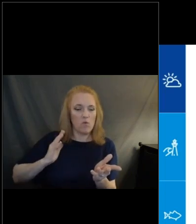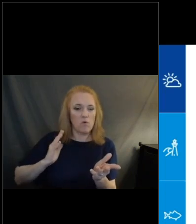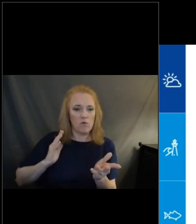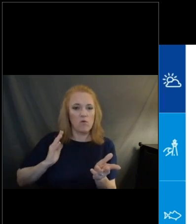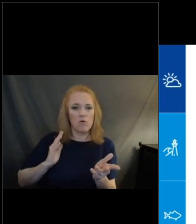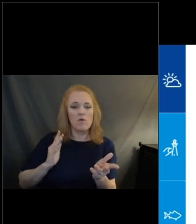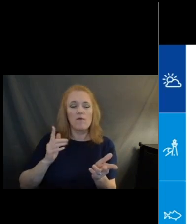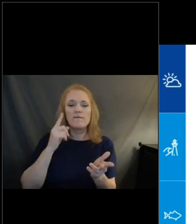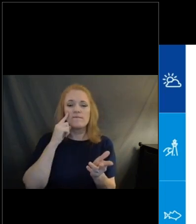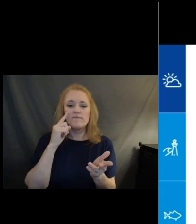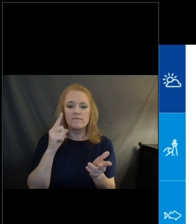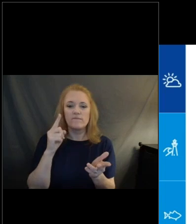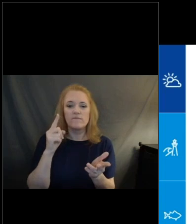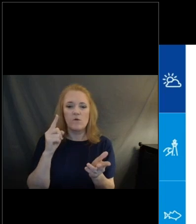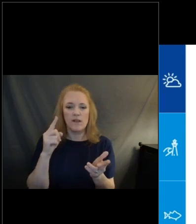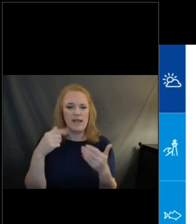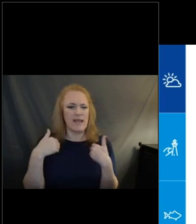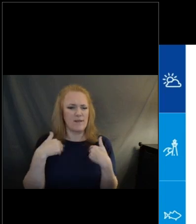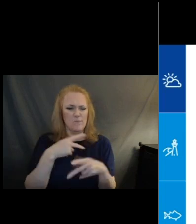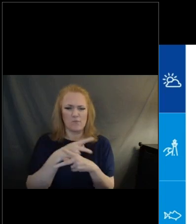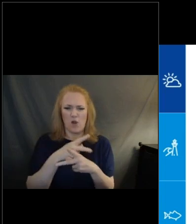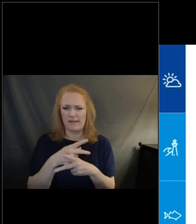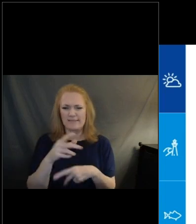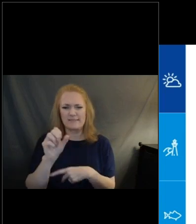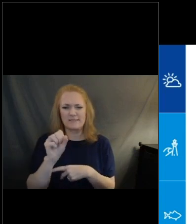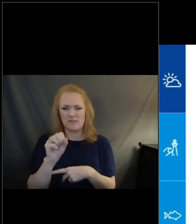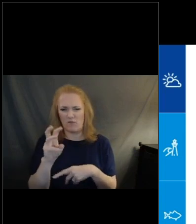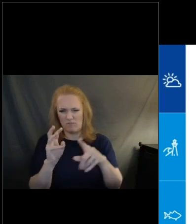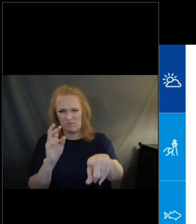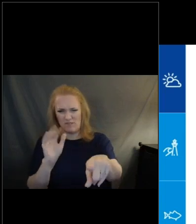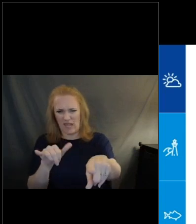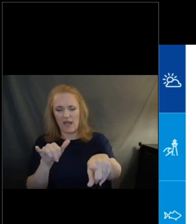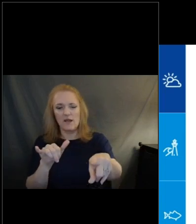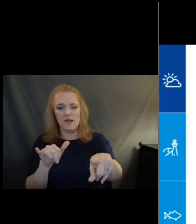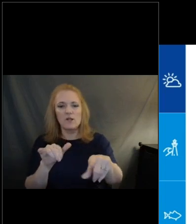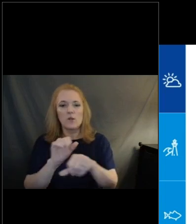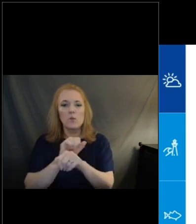issuance of these products last summer, worked very closely with the Climate Prediction Center,